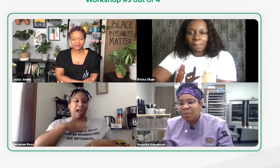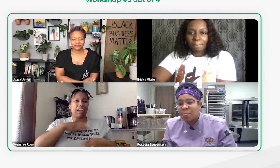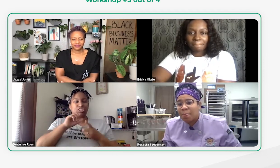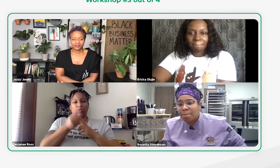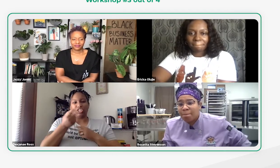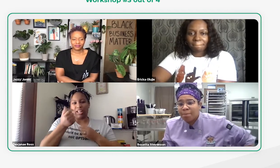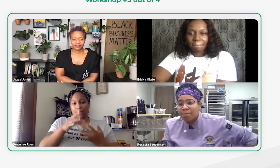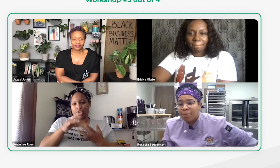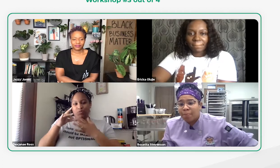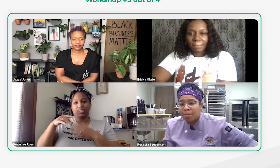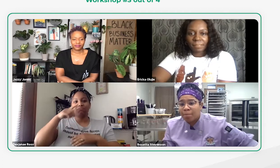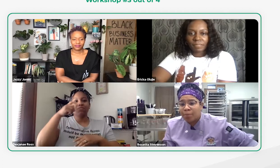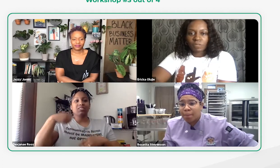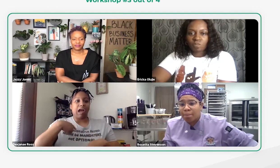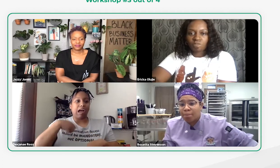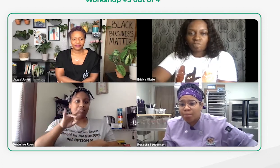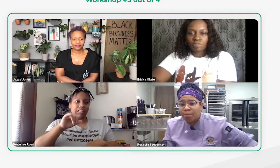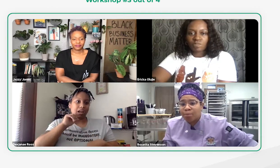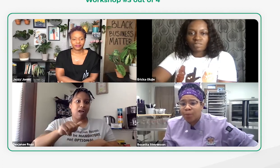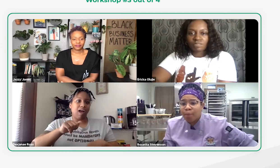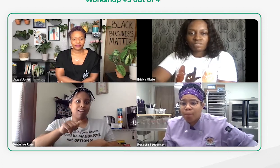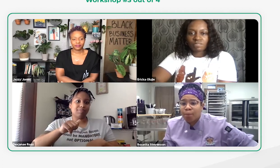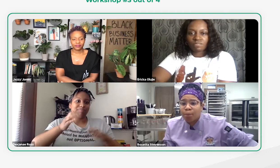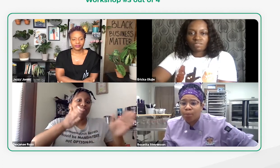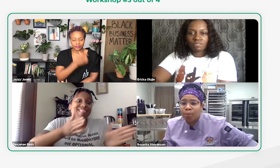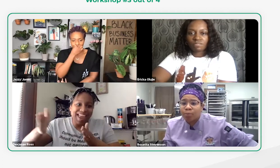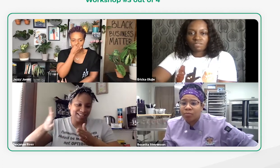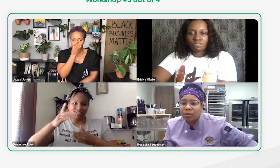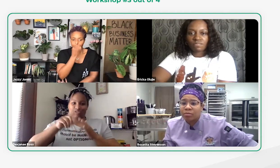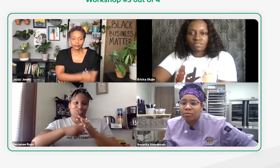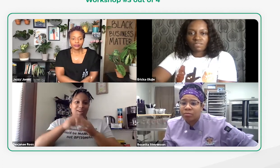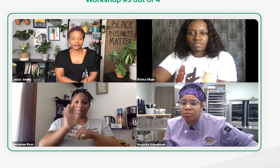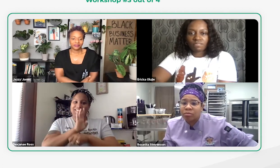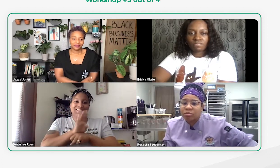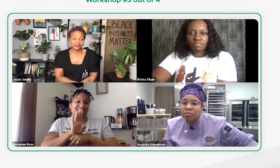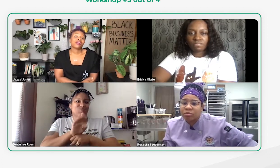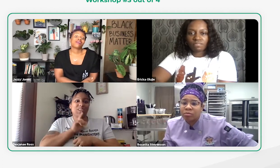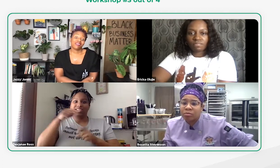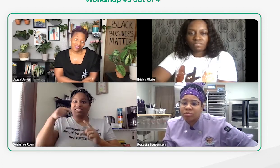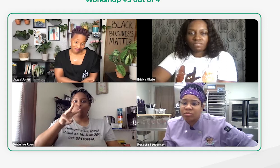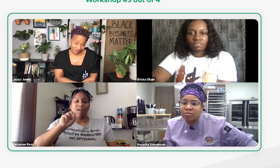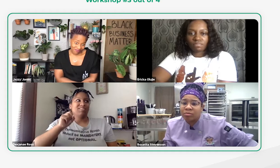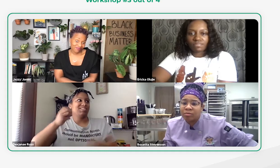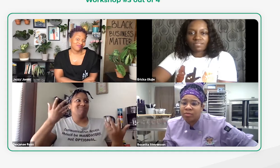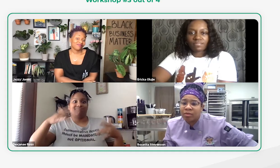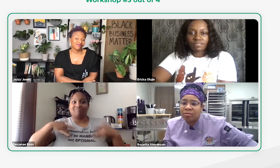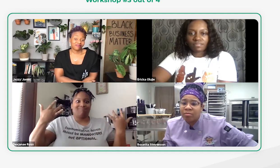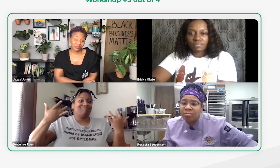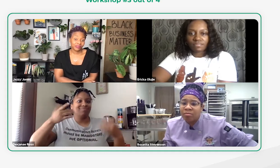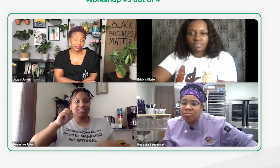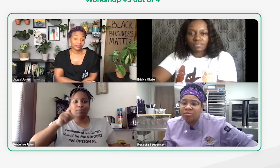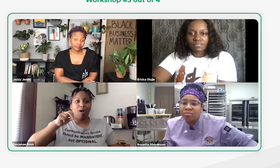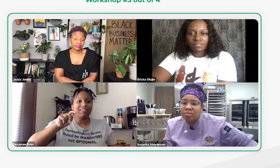For me, my situation is a little bit unique. I did not actually plan to start a business. This